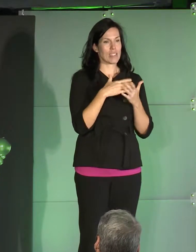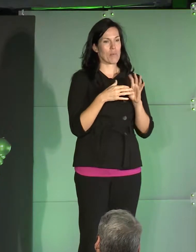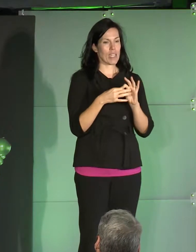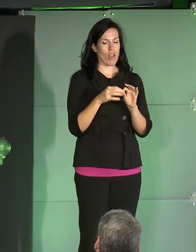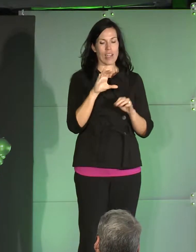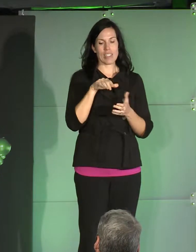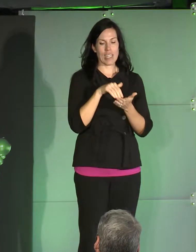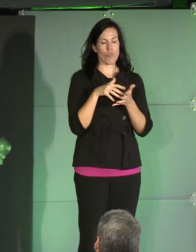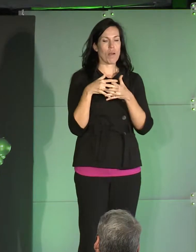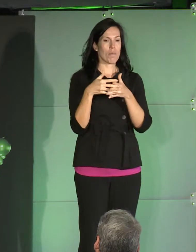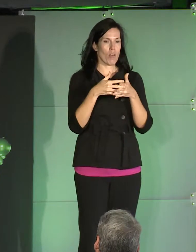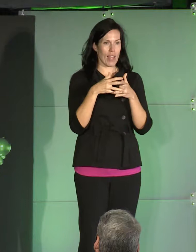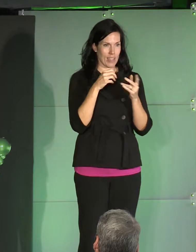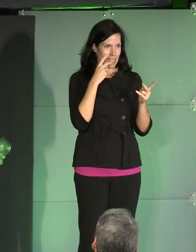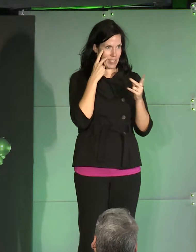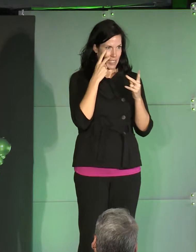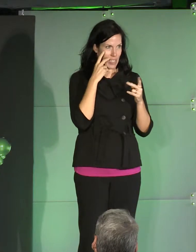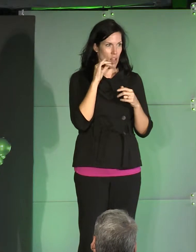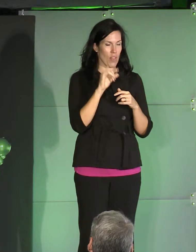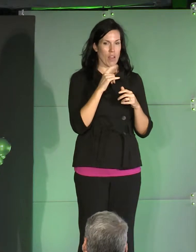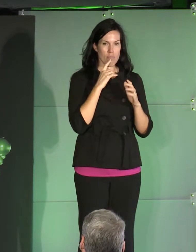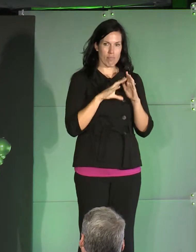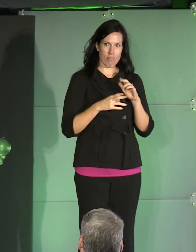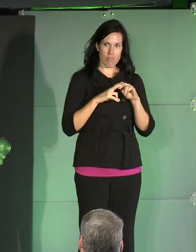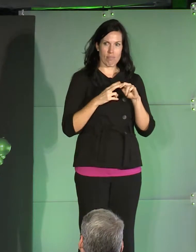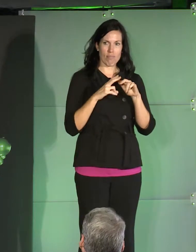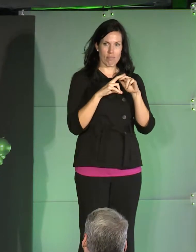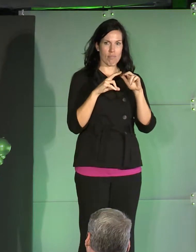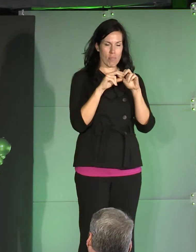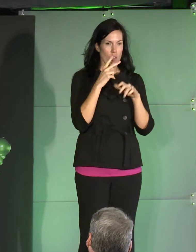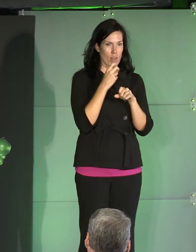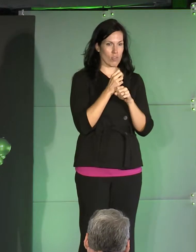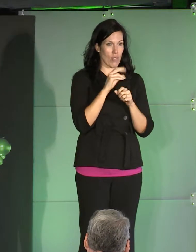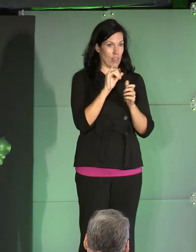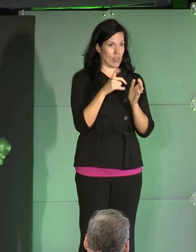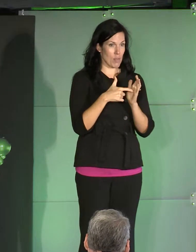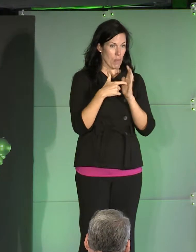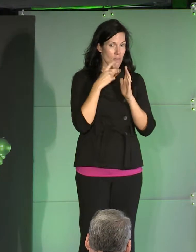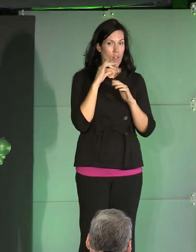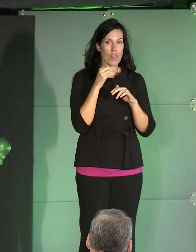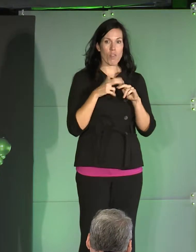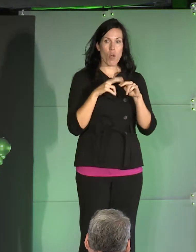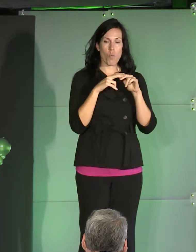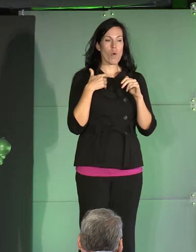and sees the market essentially increasing in the last three years, and the demand increasing. We found local companies here that sell it,